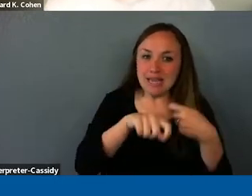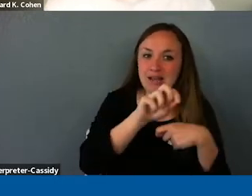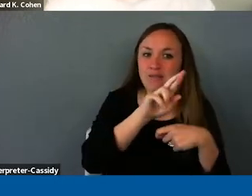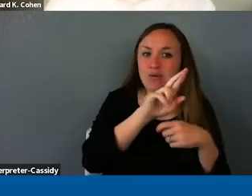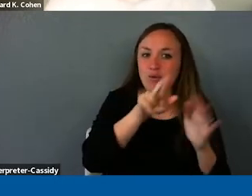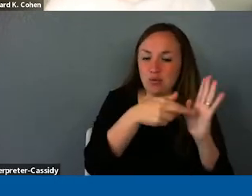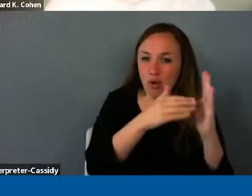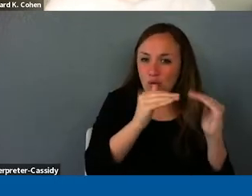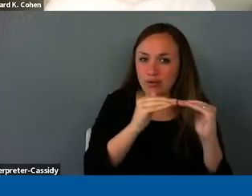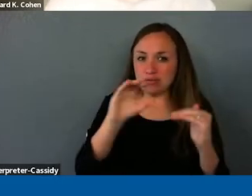use the aside tag.